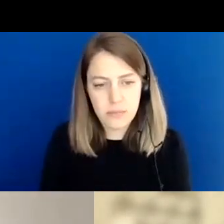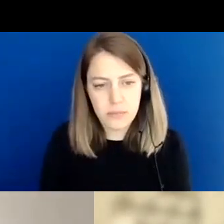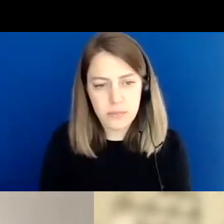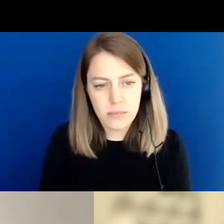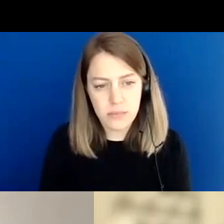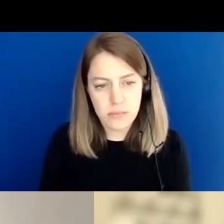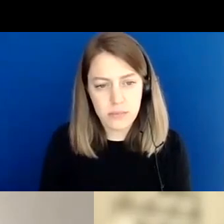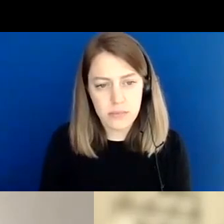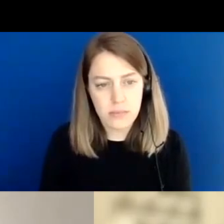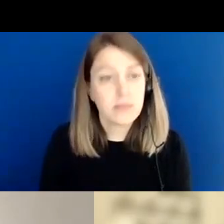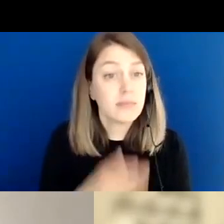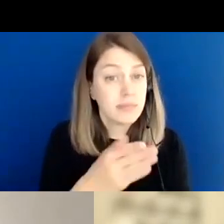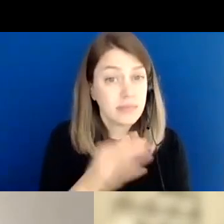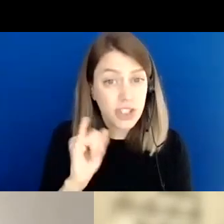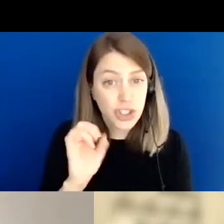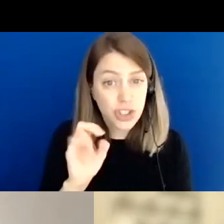Jennifer?